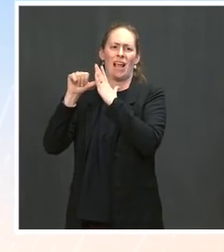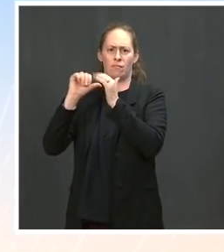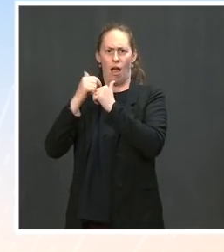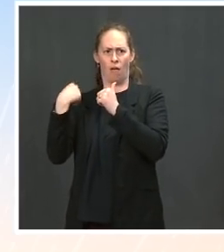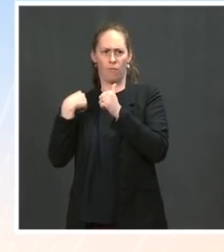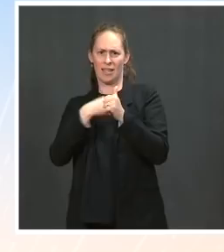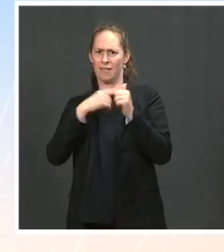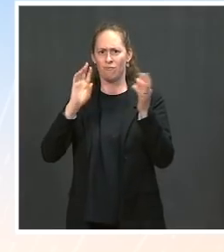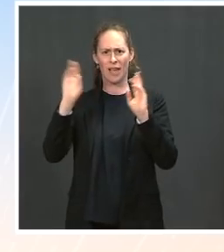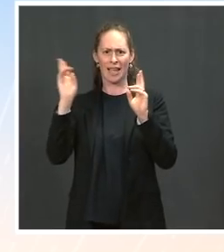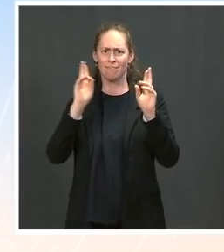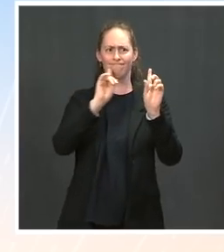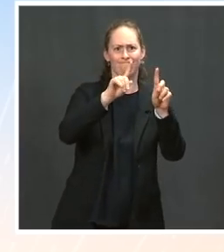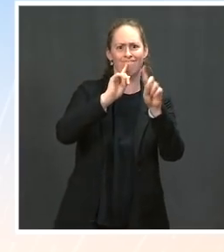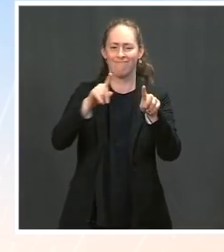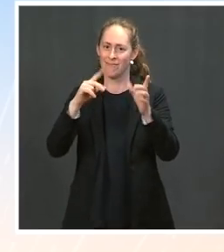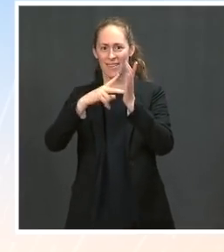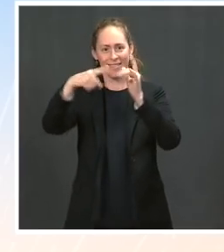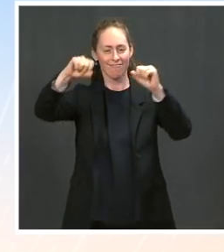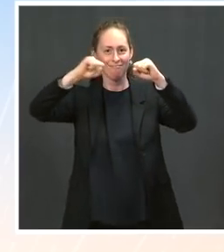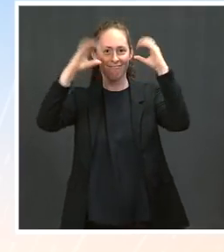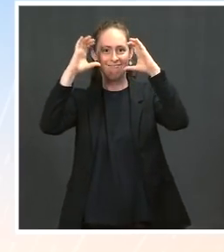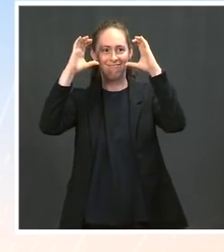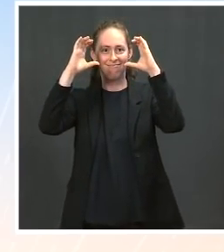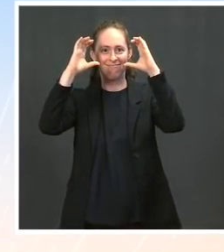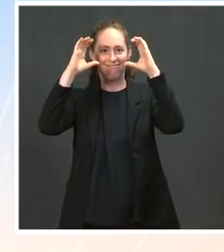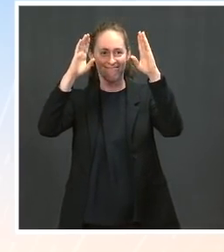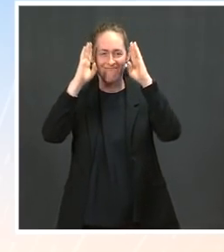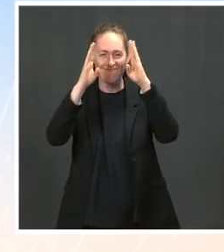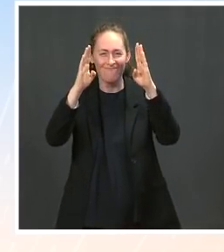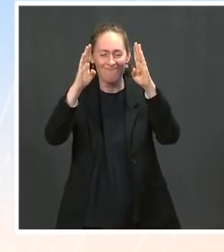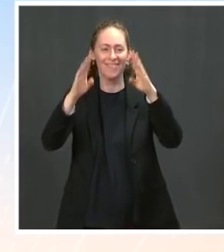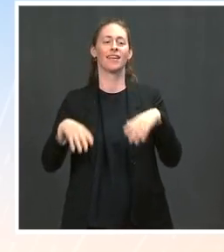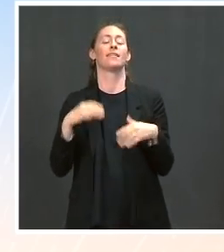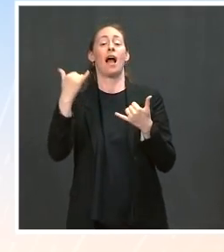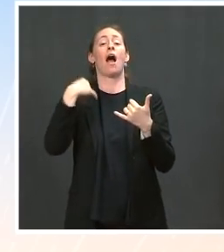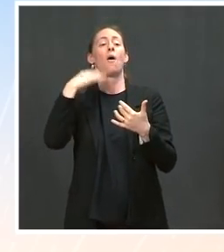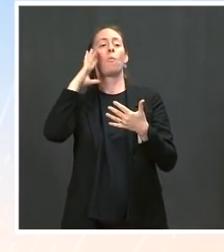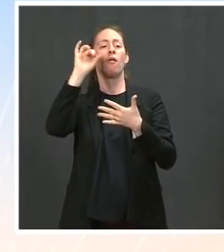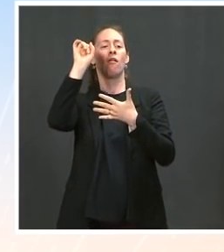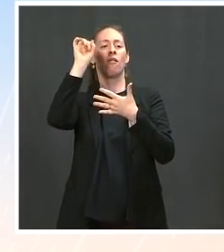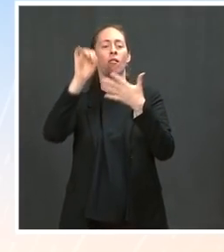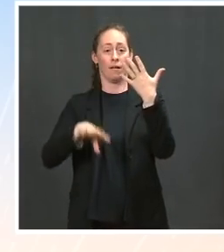A couple of items for all of you before we get started. This afternoon, the President will take a virtual tour